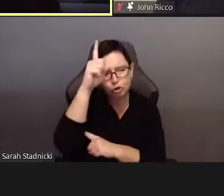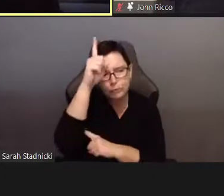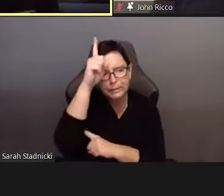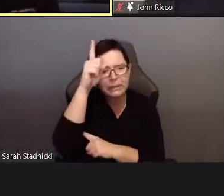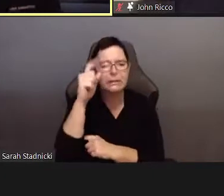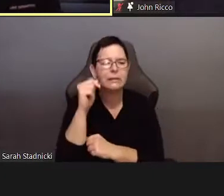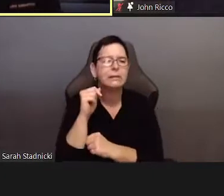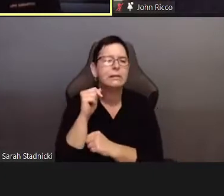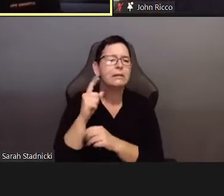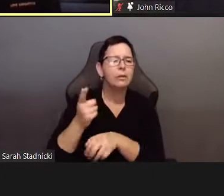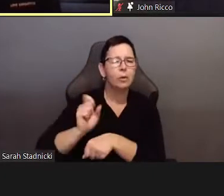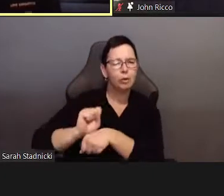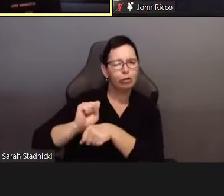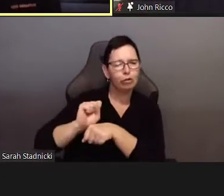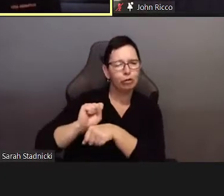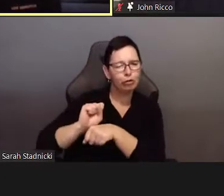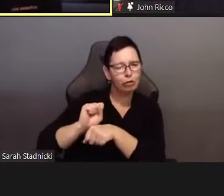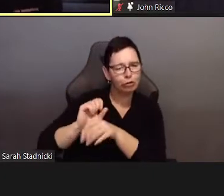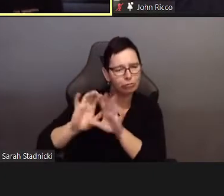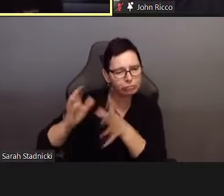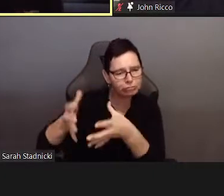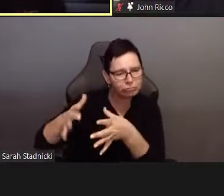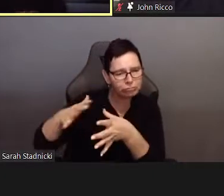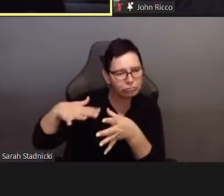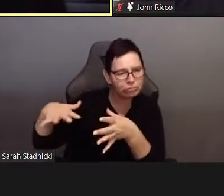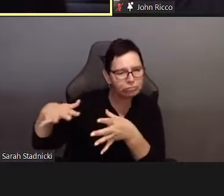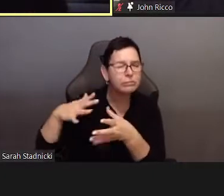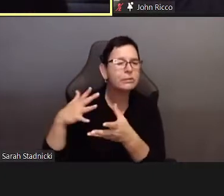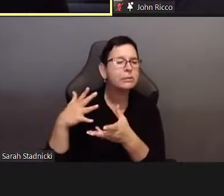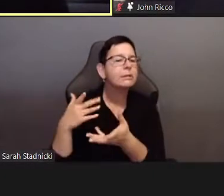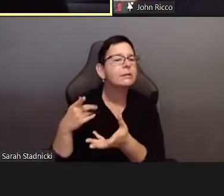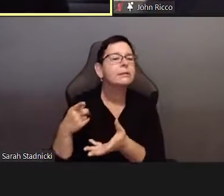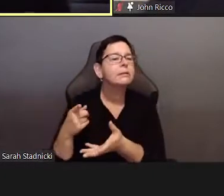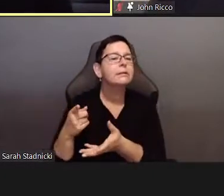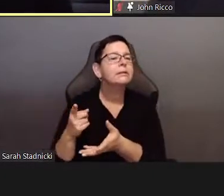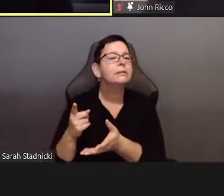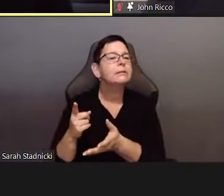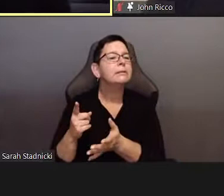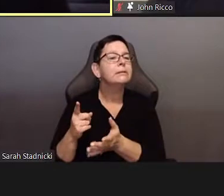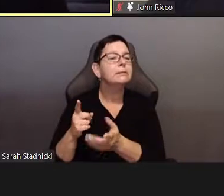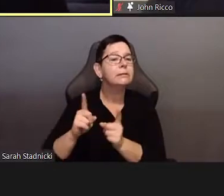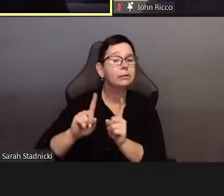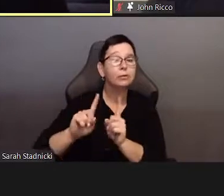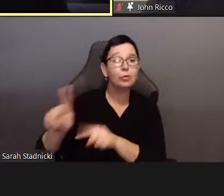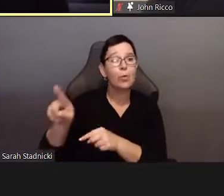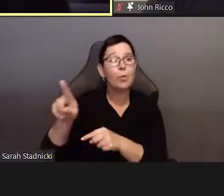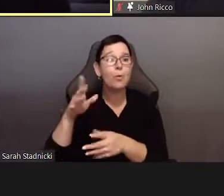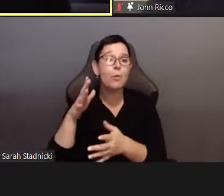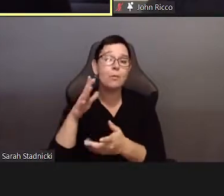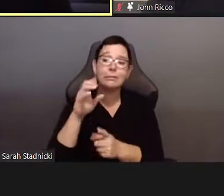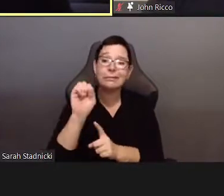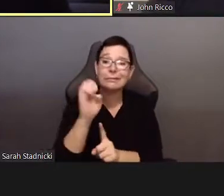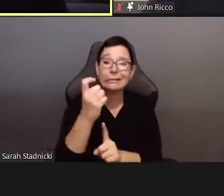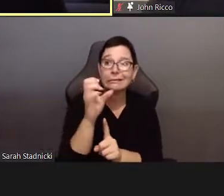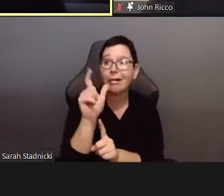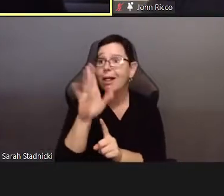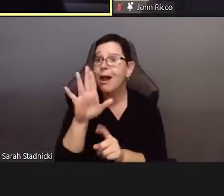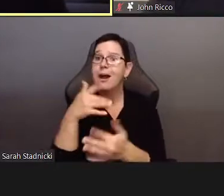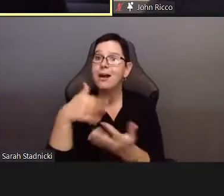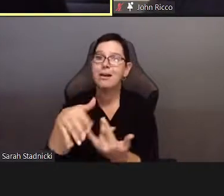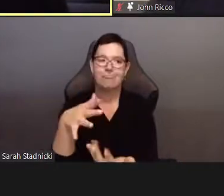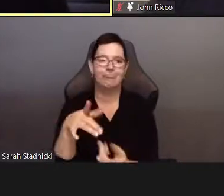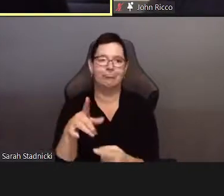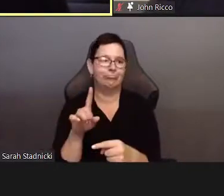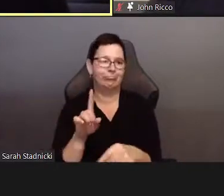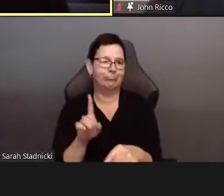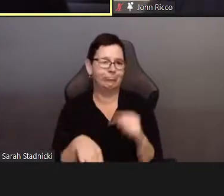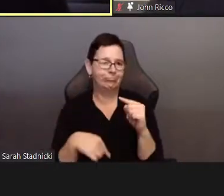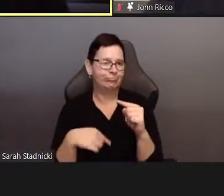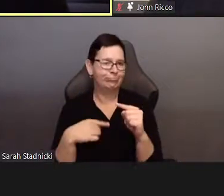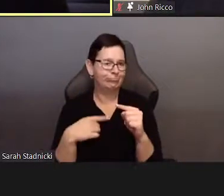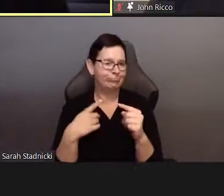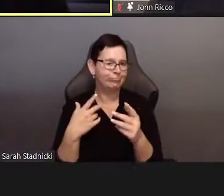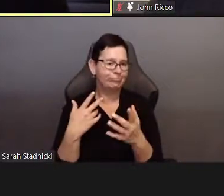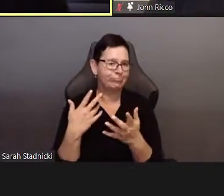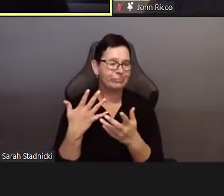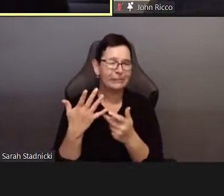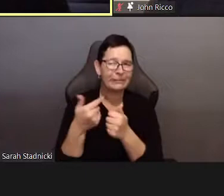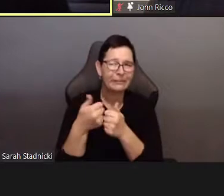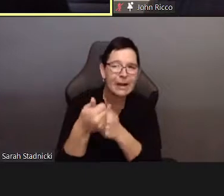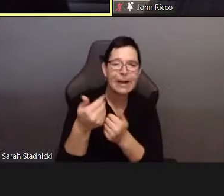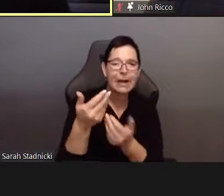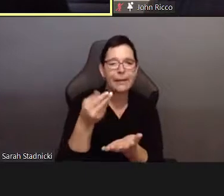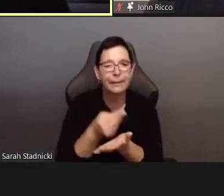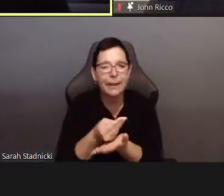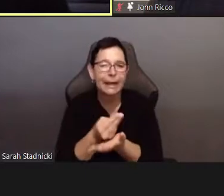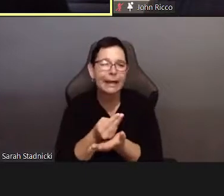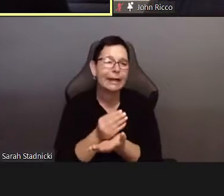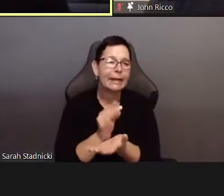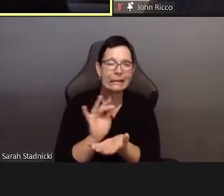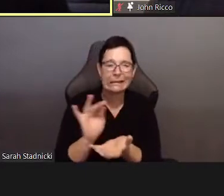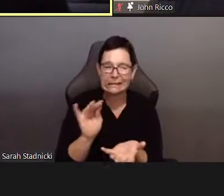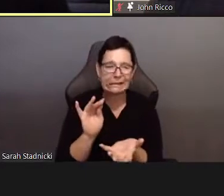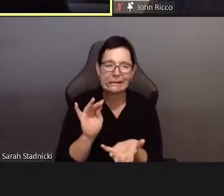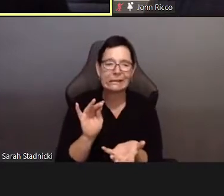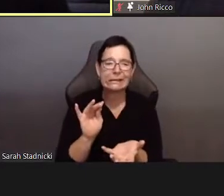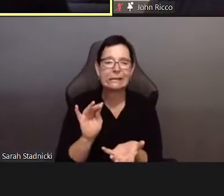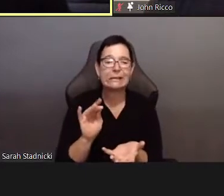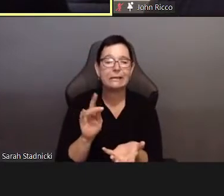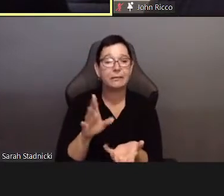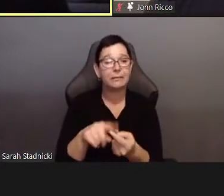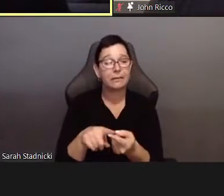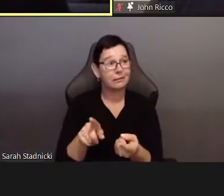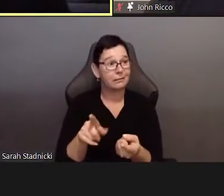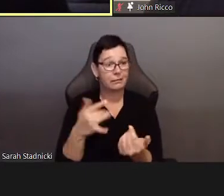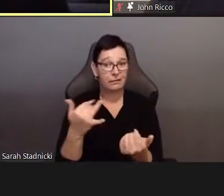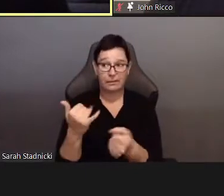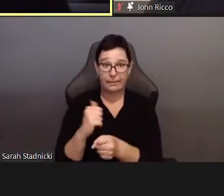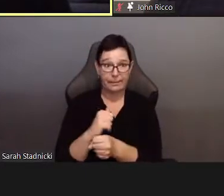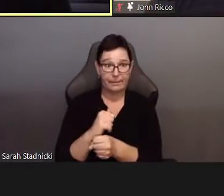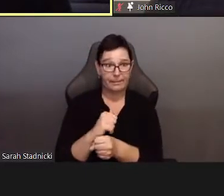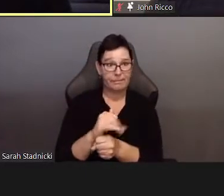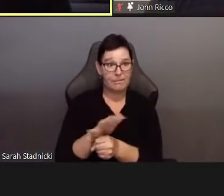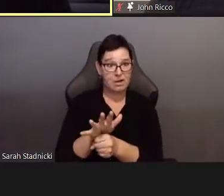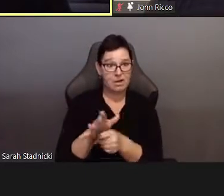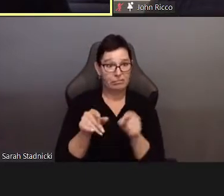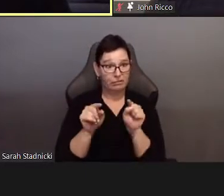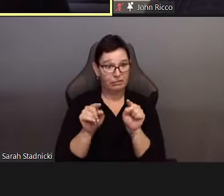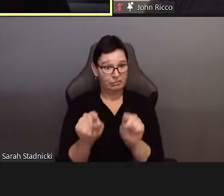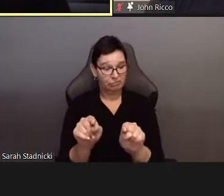The people who used to go there regularly were local gay men, likely mostly older